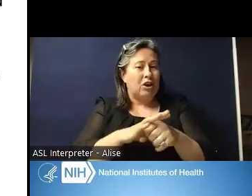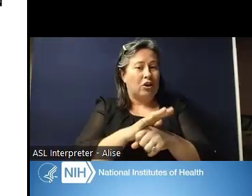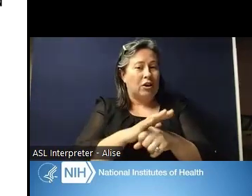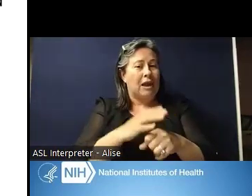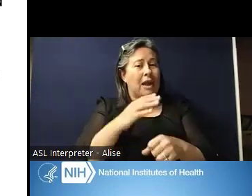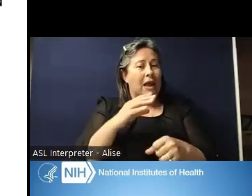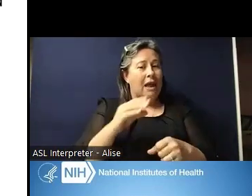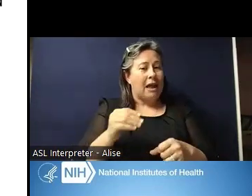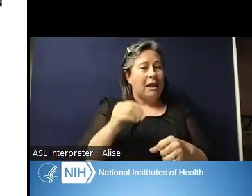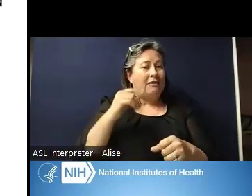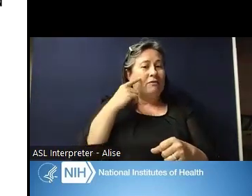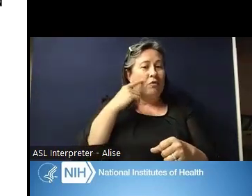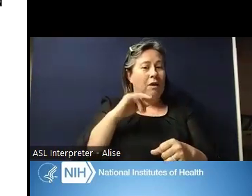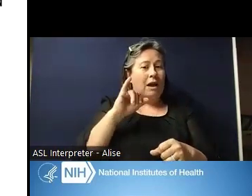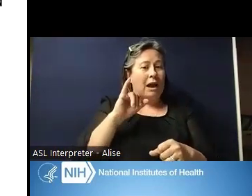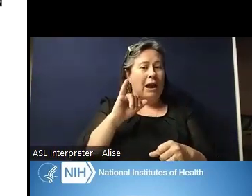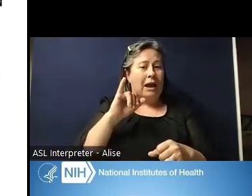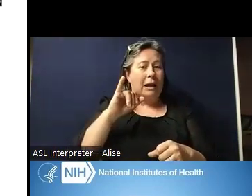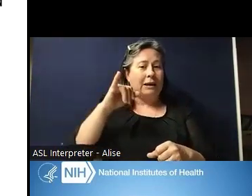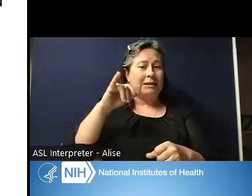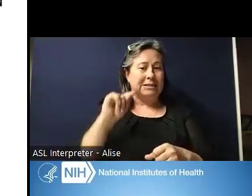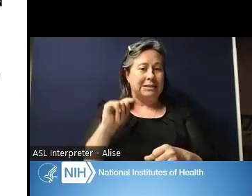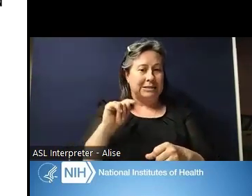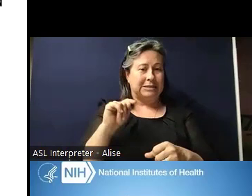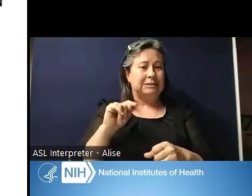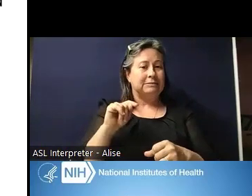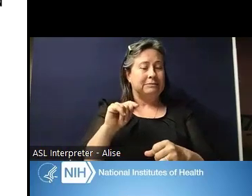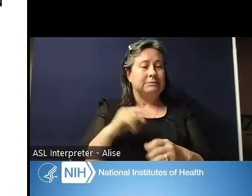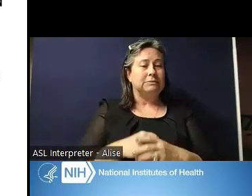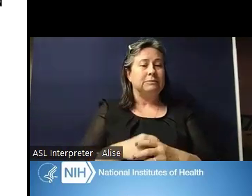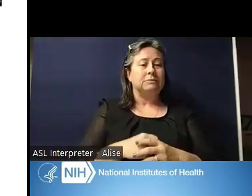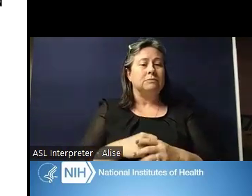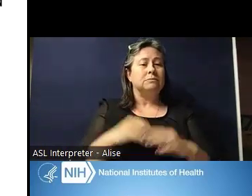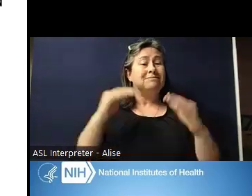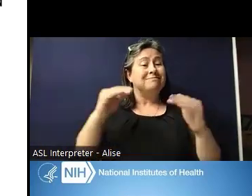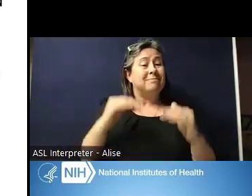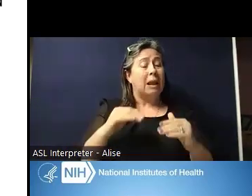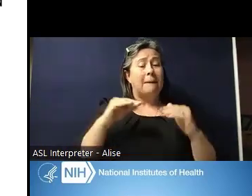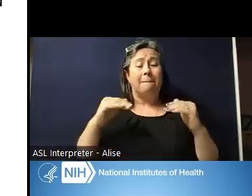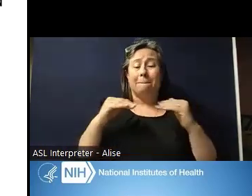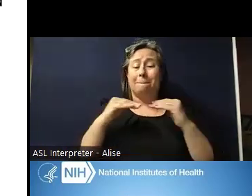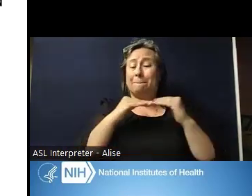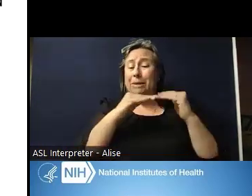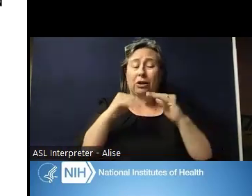for IP have not changed. For the peer review process, foreign interference